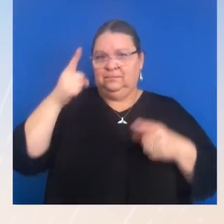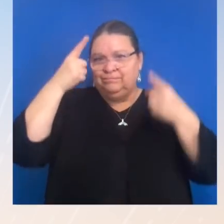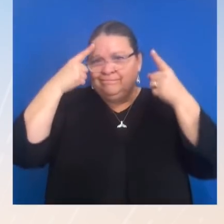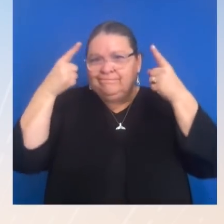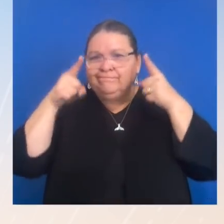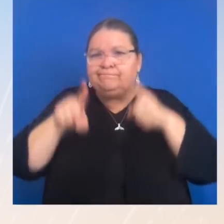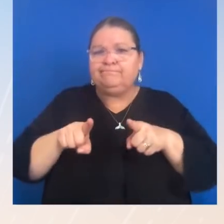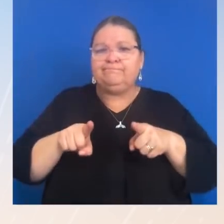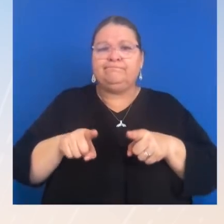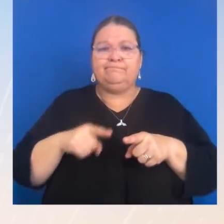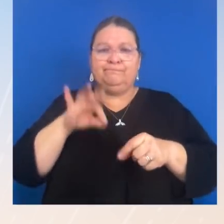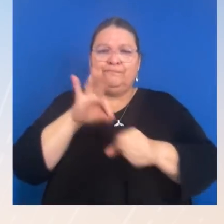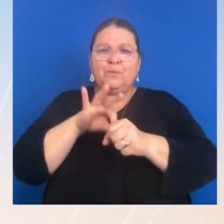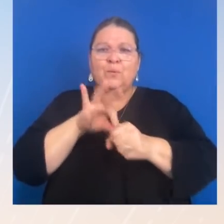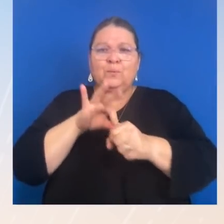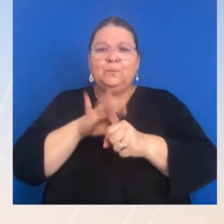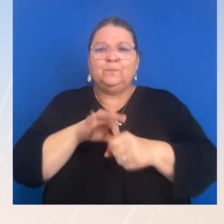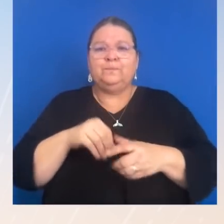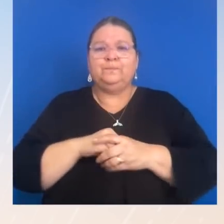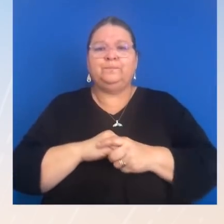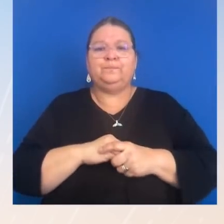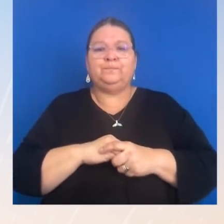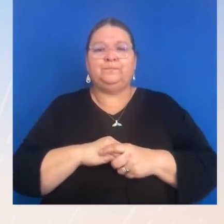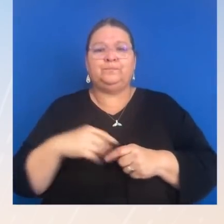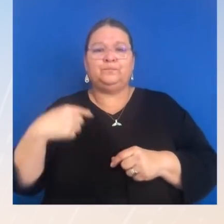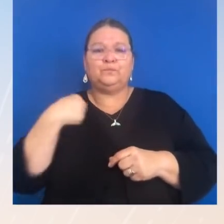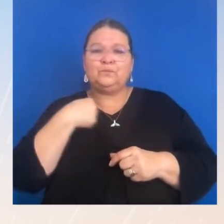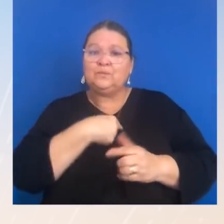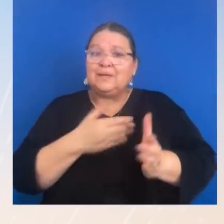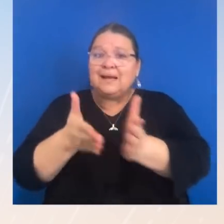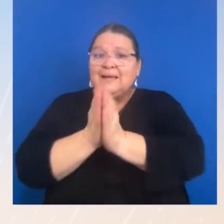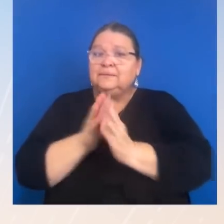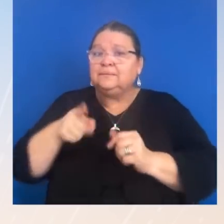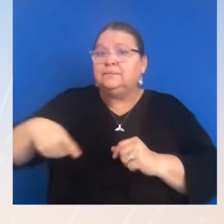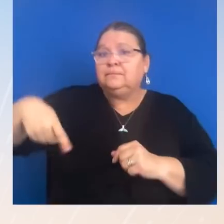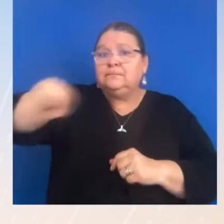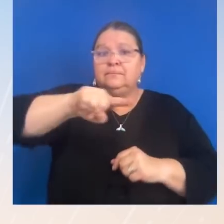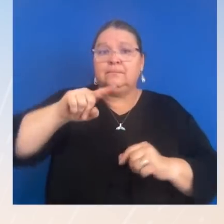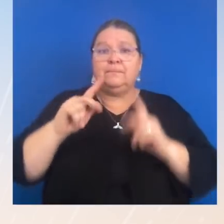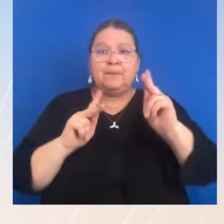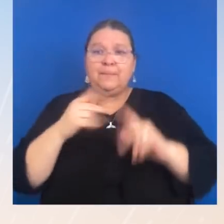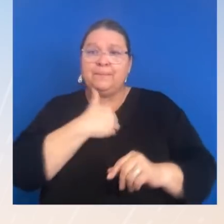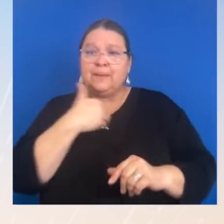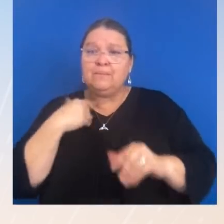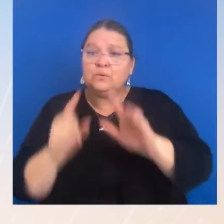will show up and do their jobs and vote, or not vote, or not support these nominees,